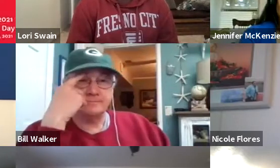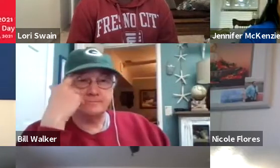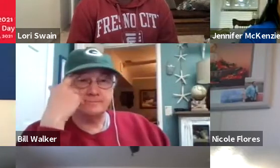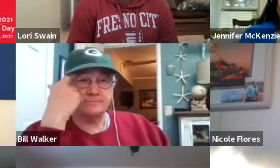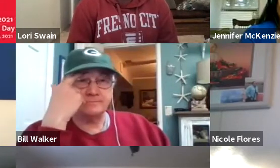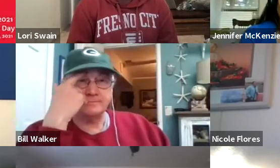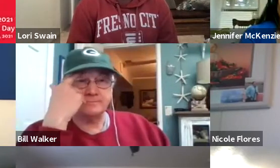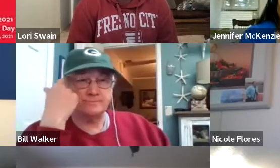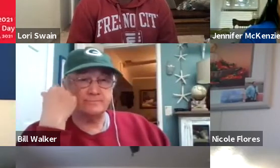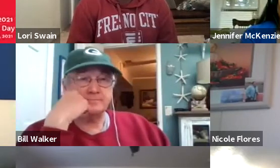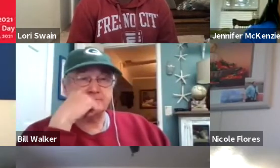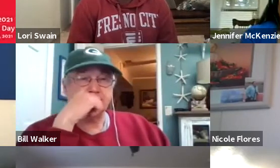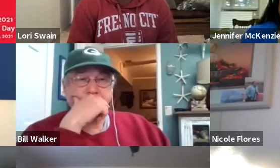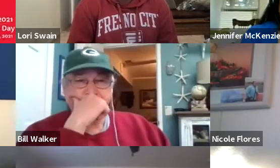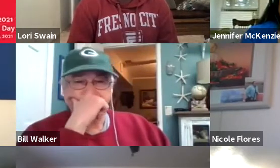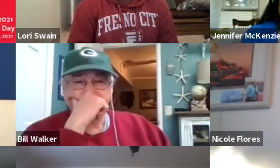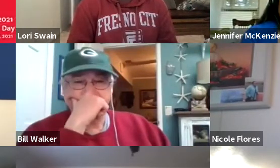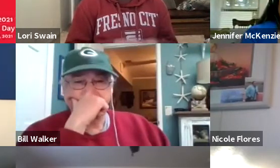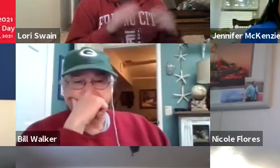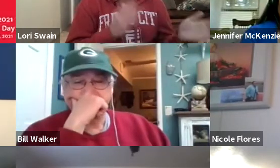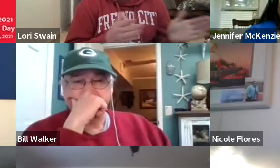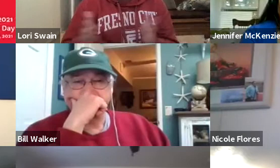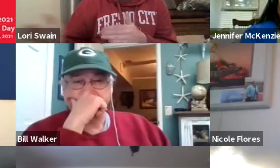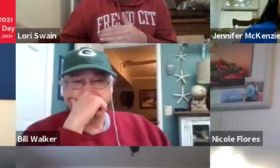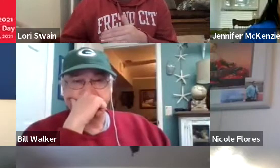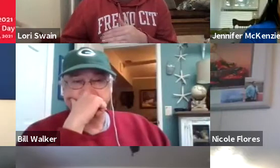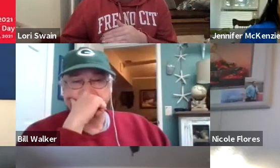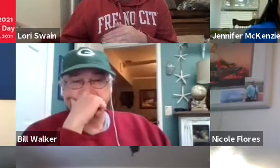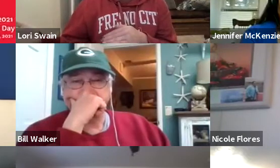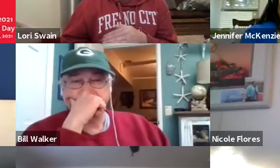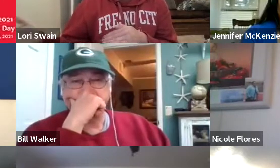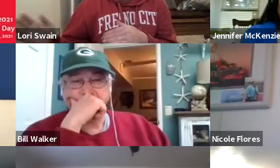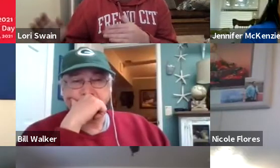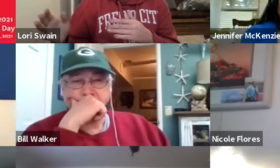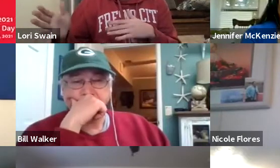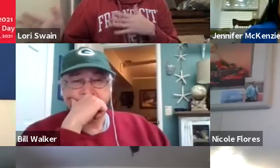like, Oh, yeah, that that isn't going to work, you know, unless they're going to go part time and spread it out longer. So kind